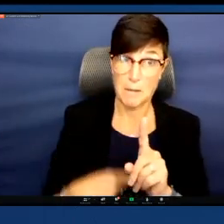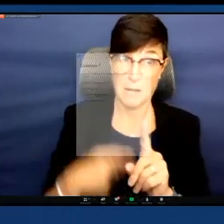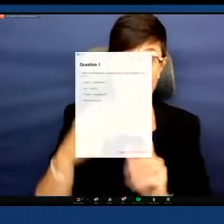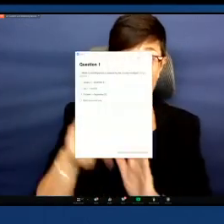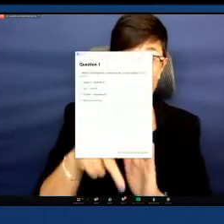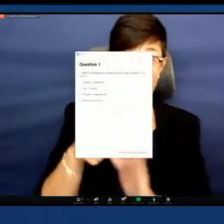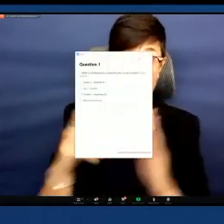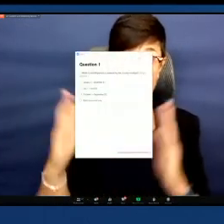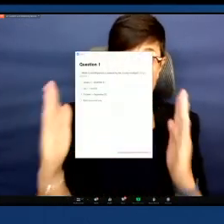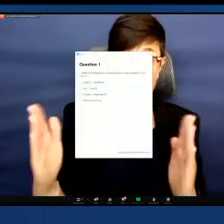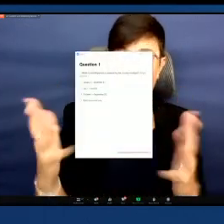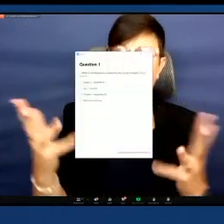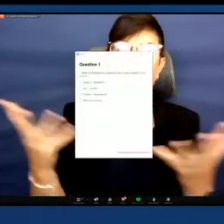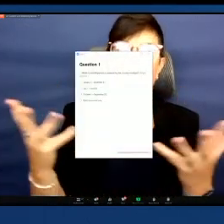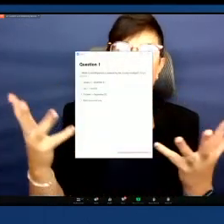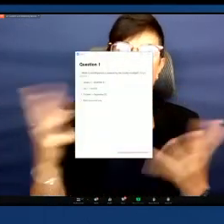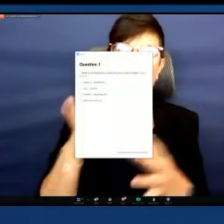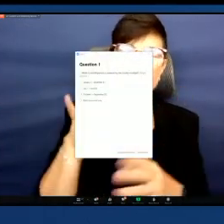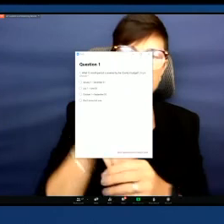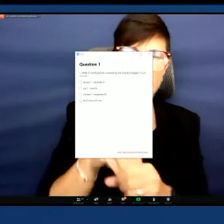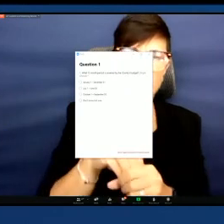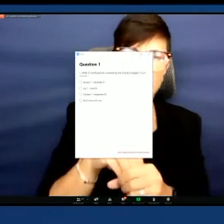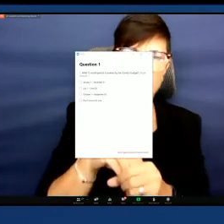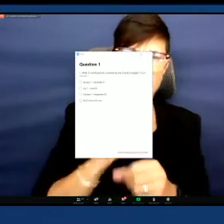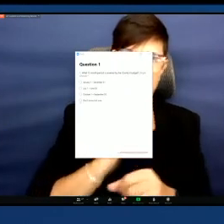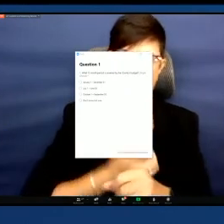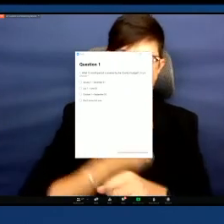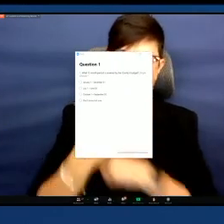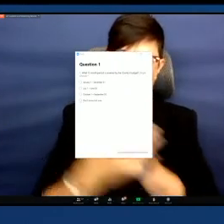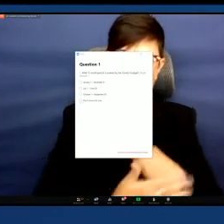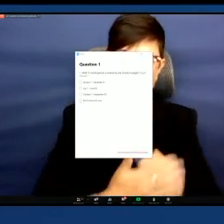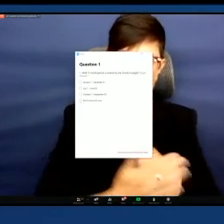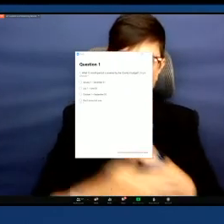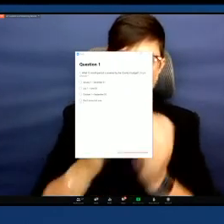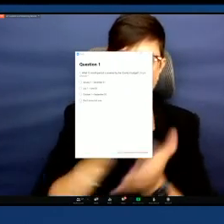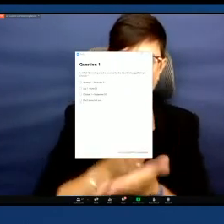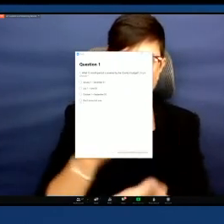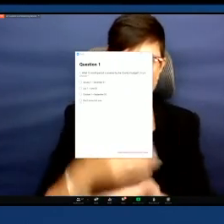A January first to December 31st, be July first through June 30th.